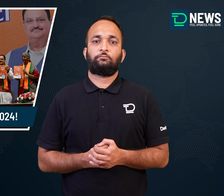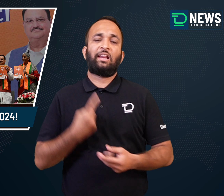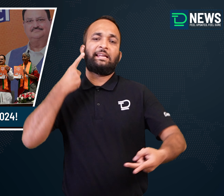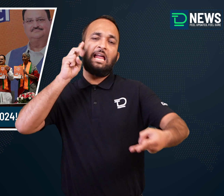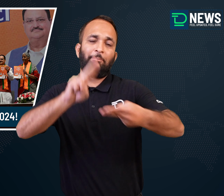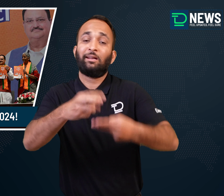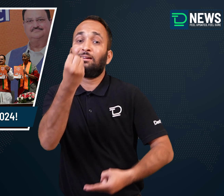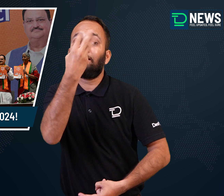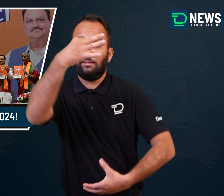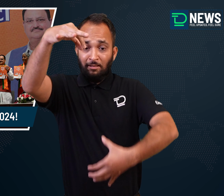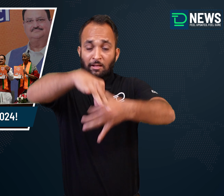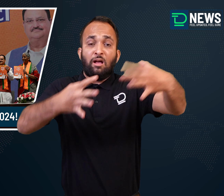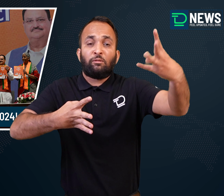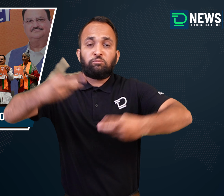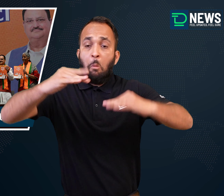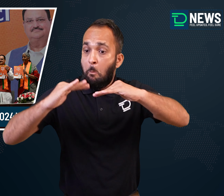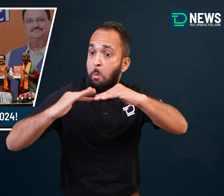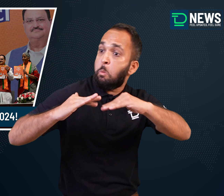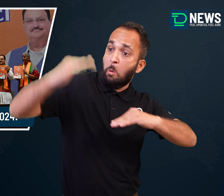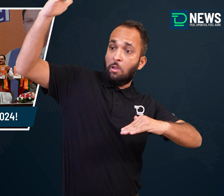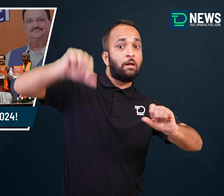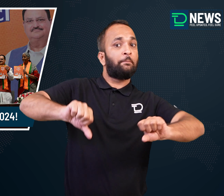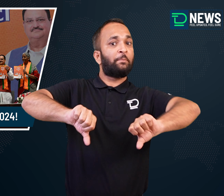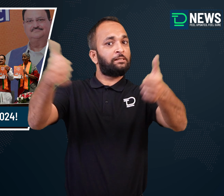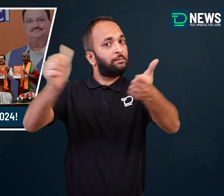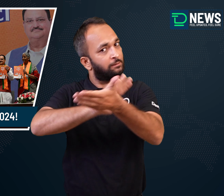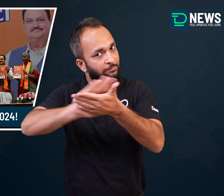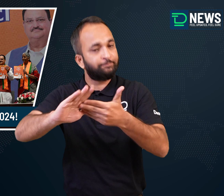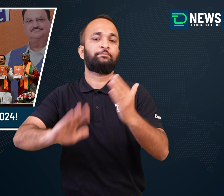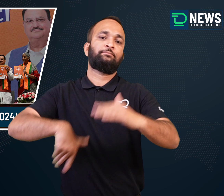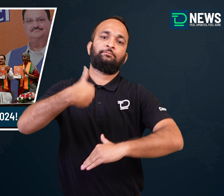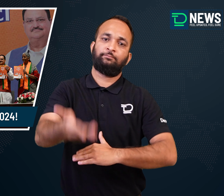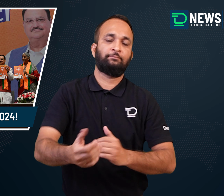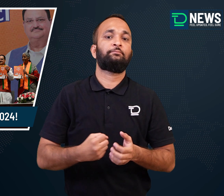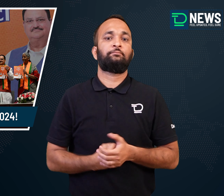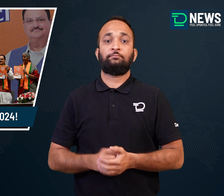If BJP wins